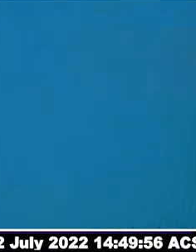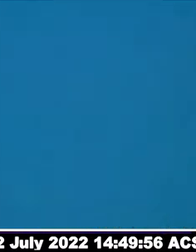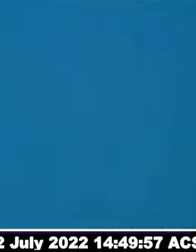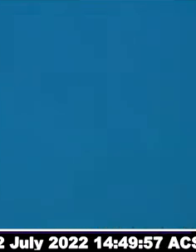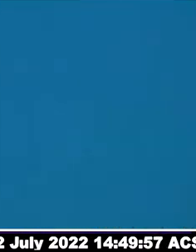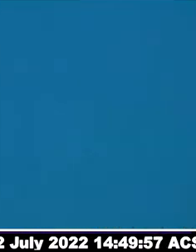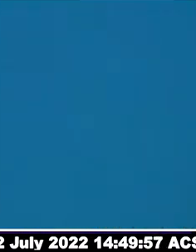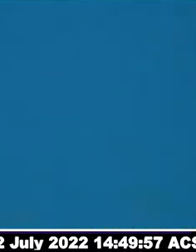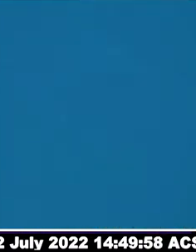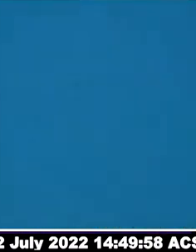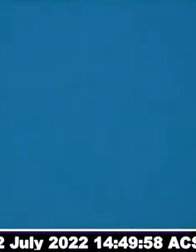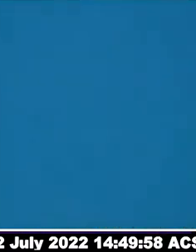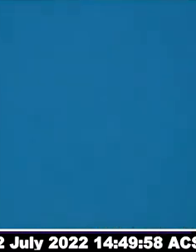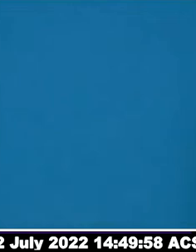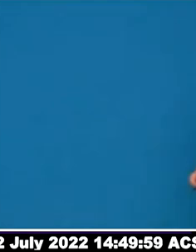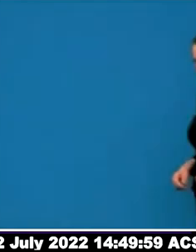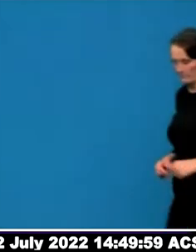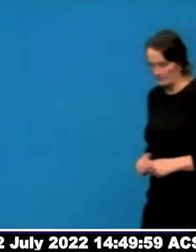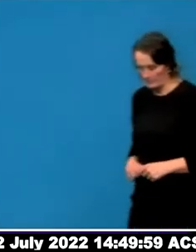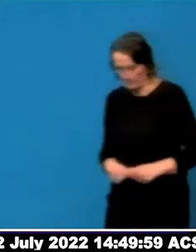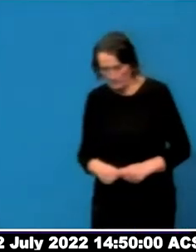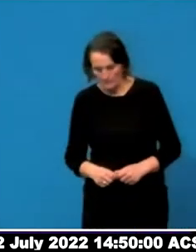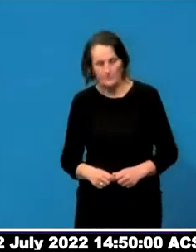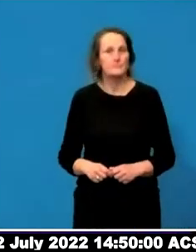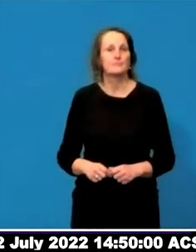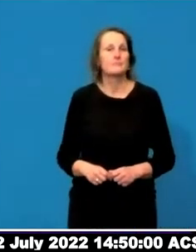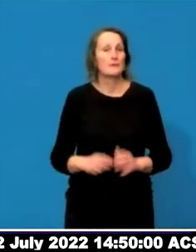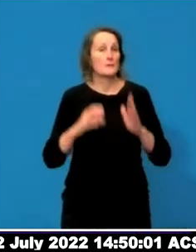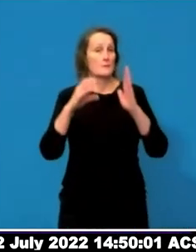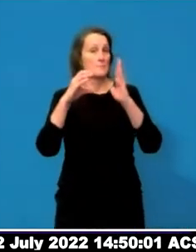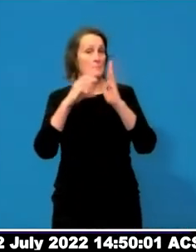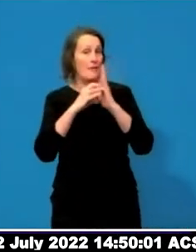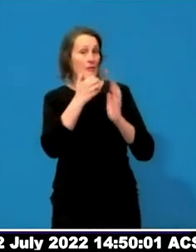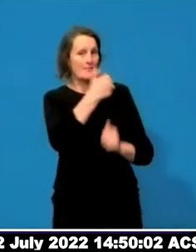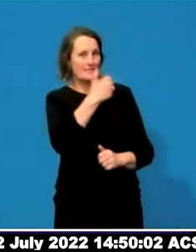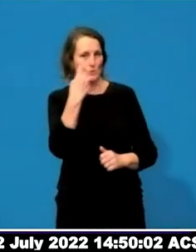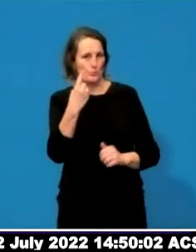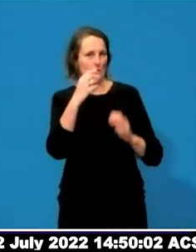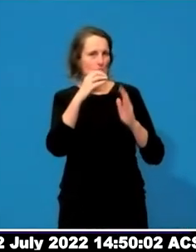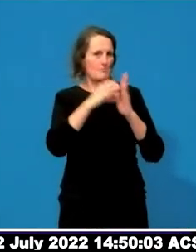appears at paragraph 61 and 62 of your statement. If I can summarise, you say: